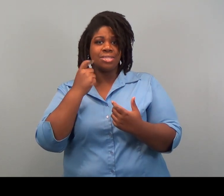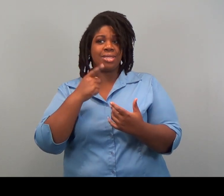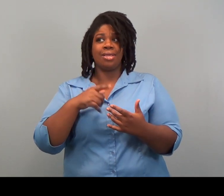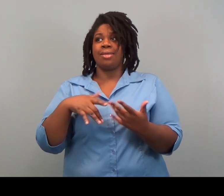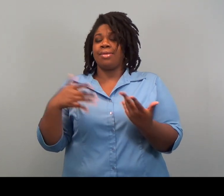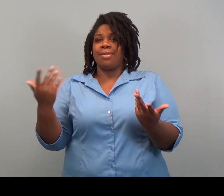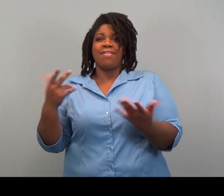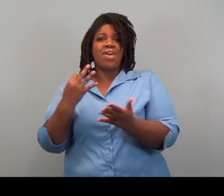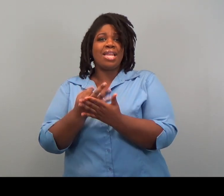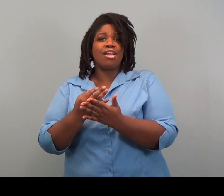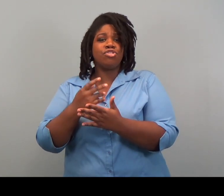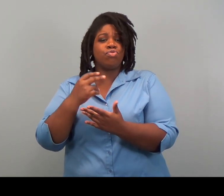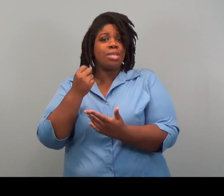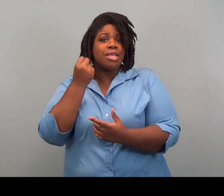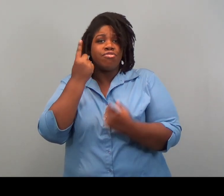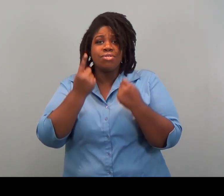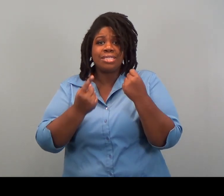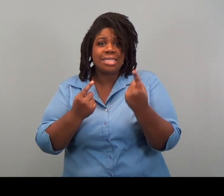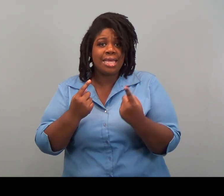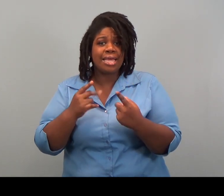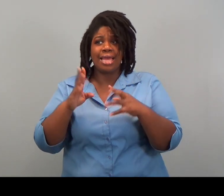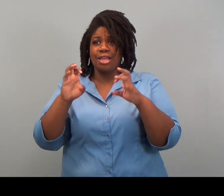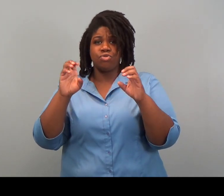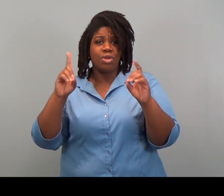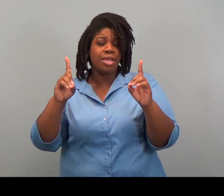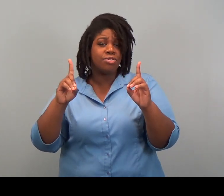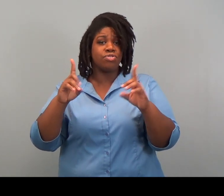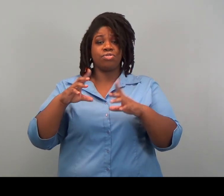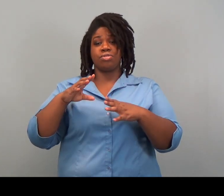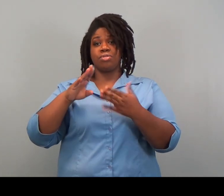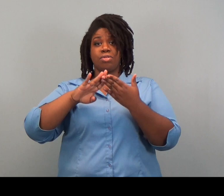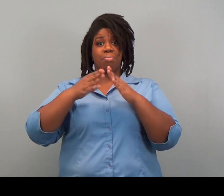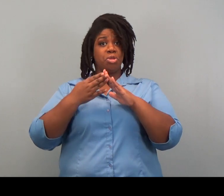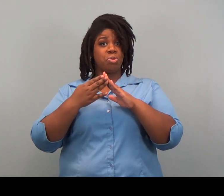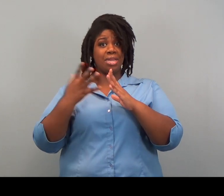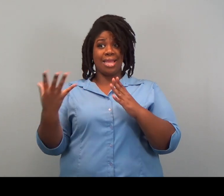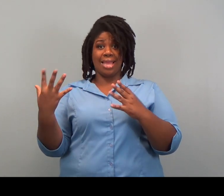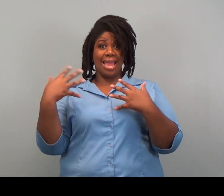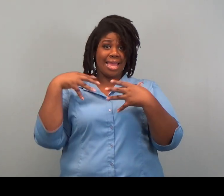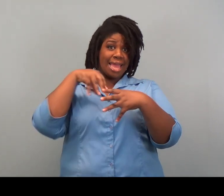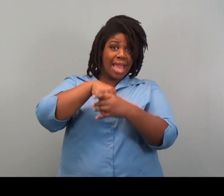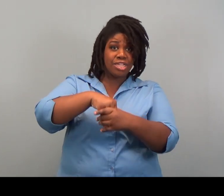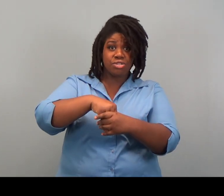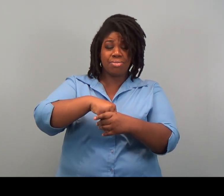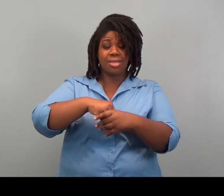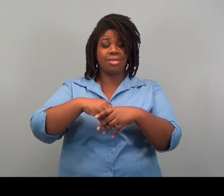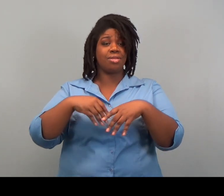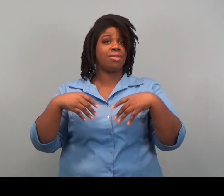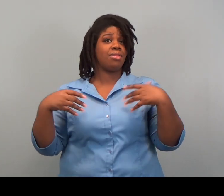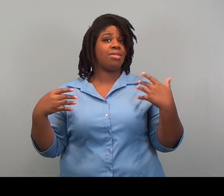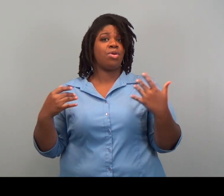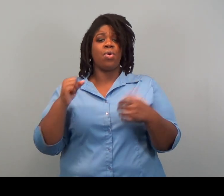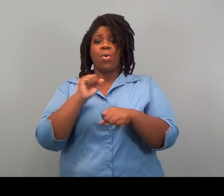with financial literacy education with community engagement education